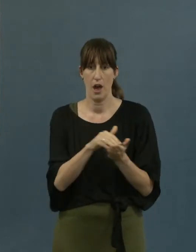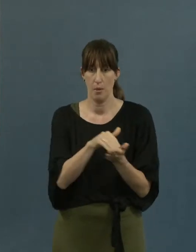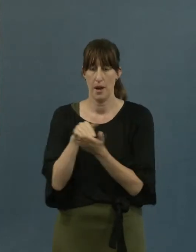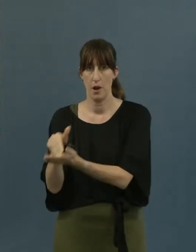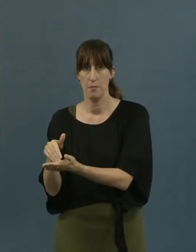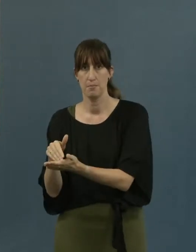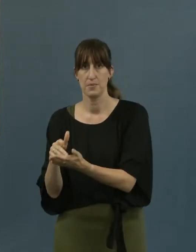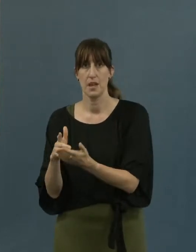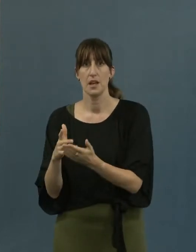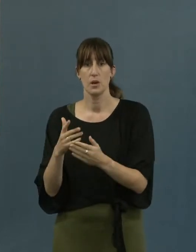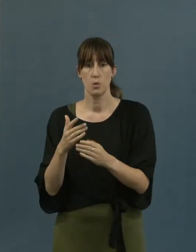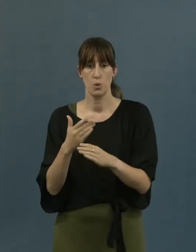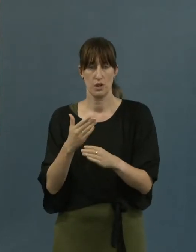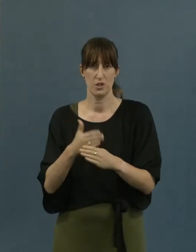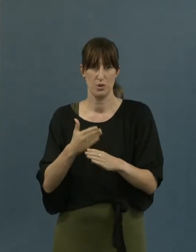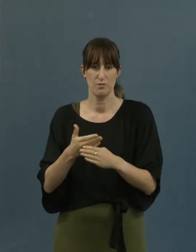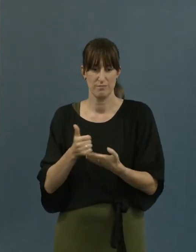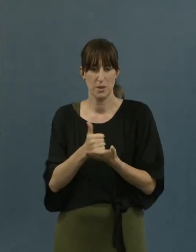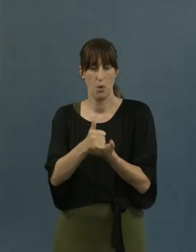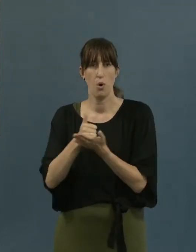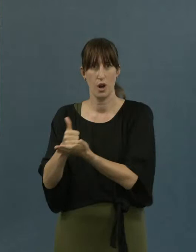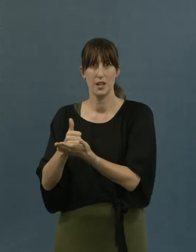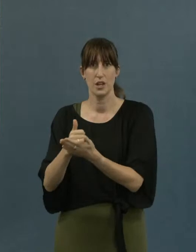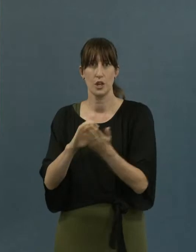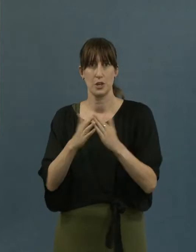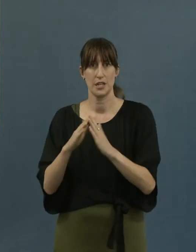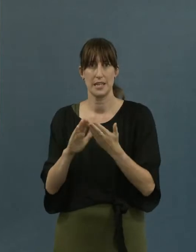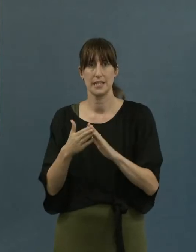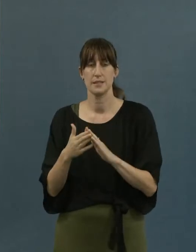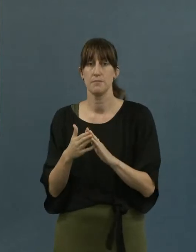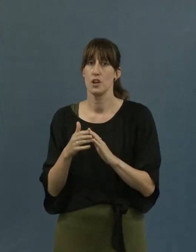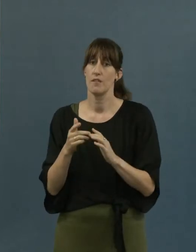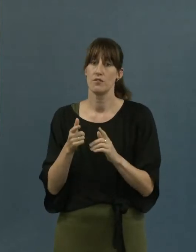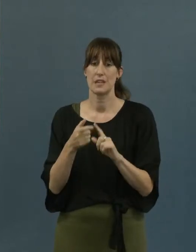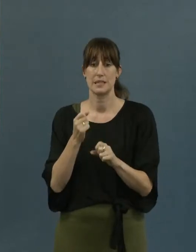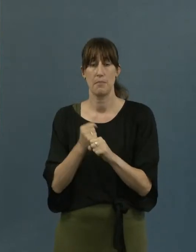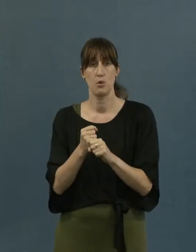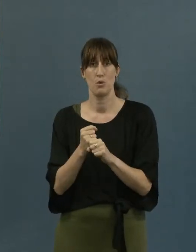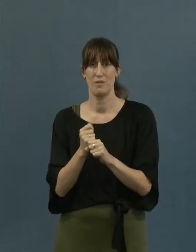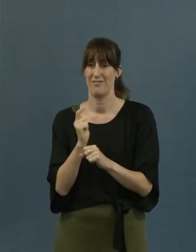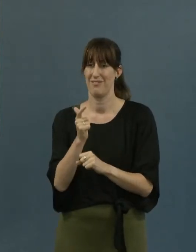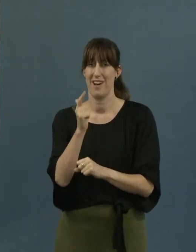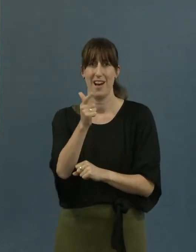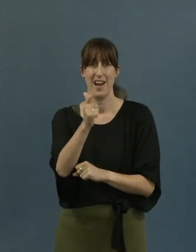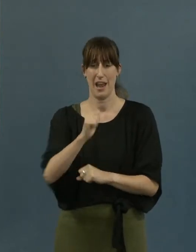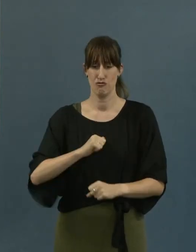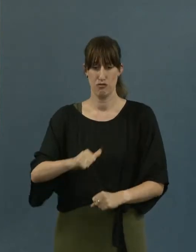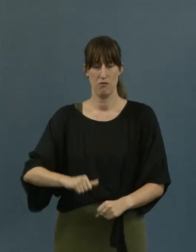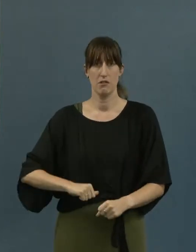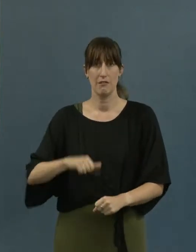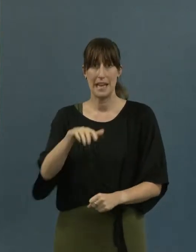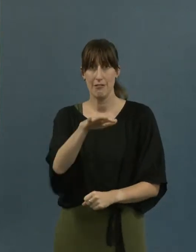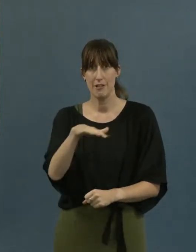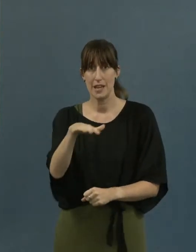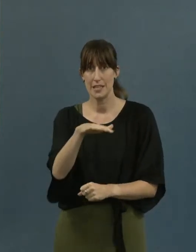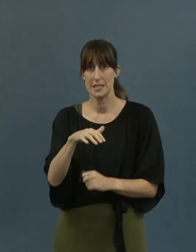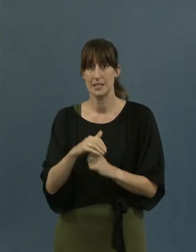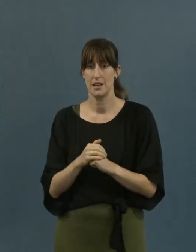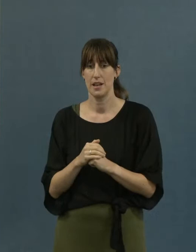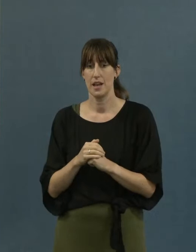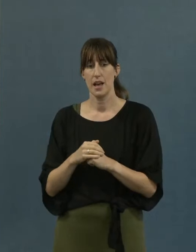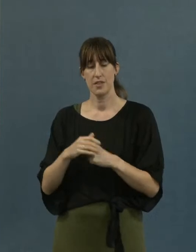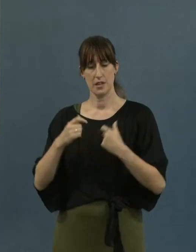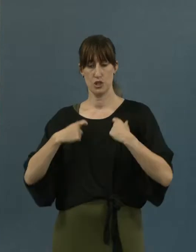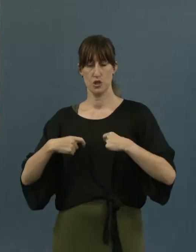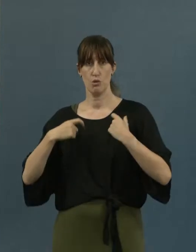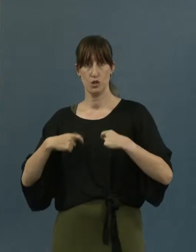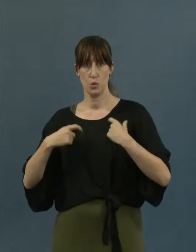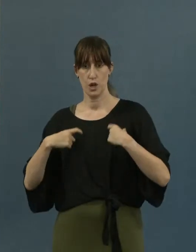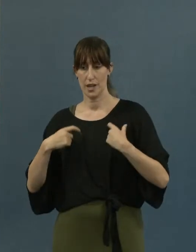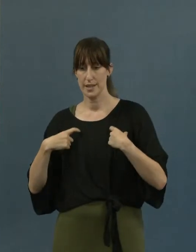hand together to provide for